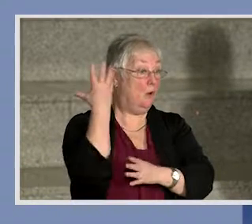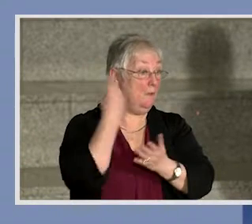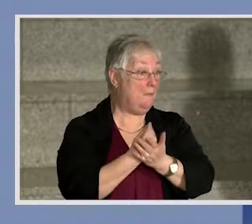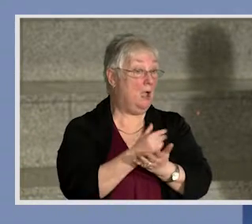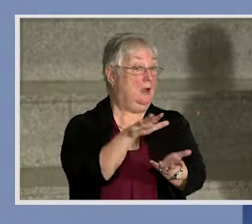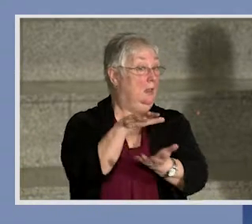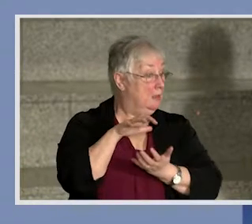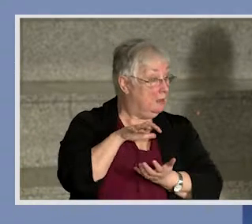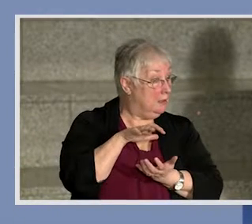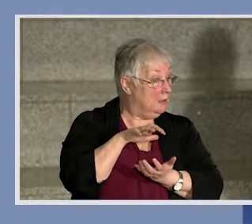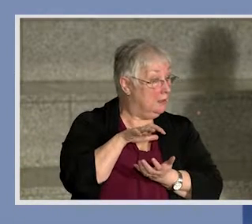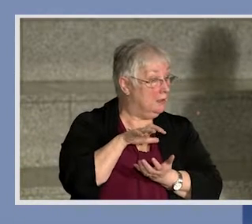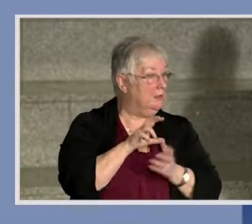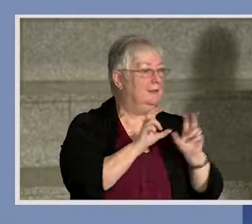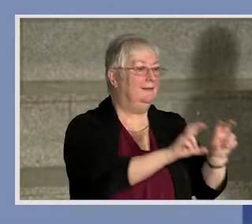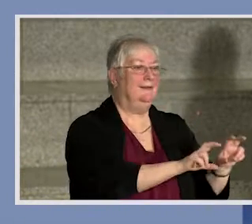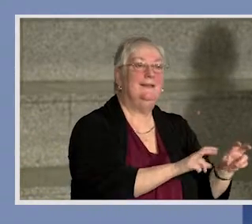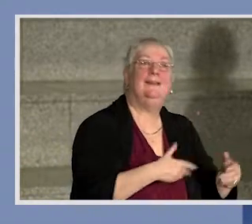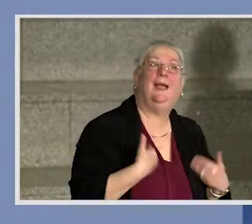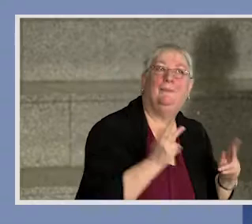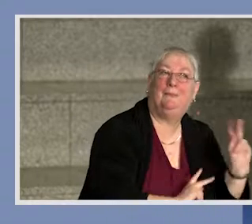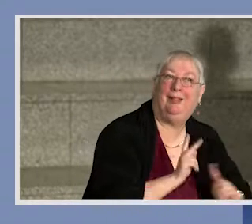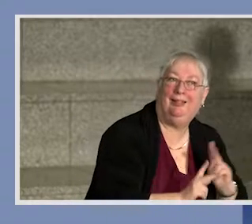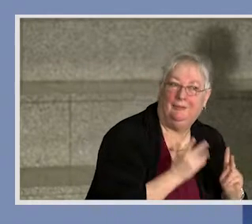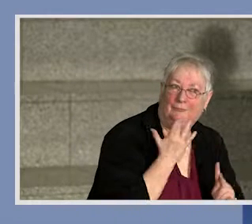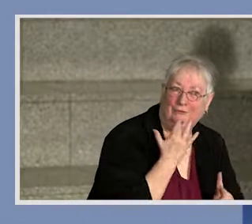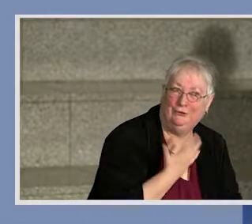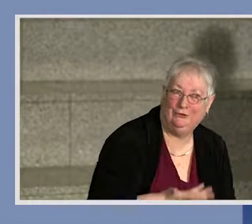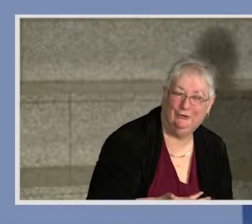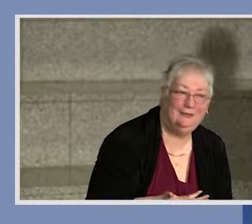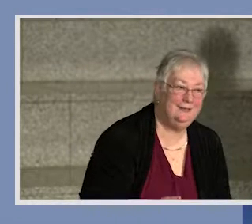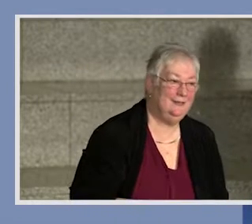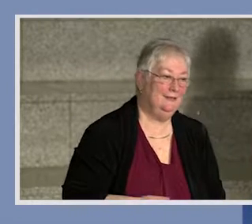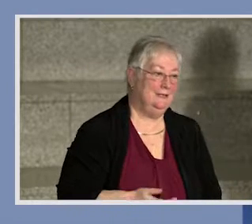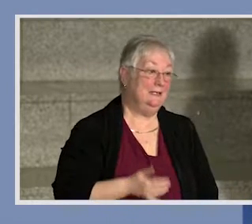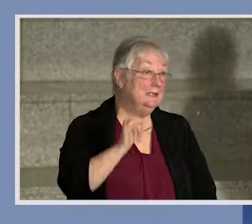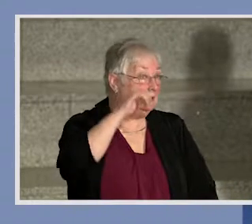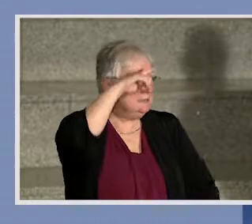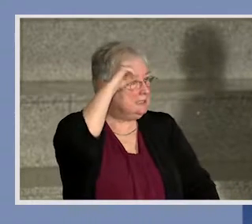PREVIOUSLY UNSEEN NOW CONNECTING OVER 10,000 YOUNG WASHINGTONIANS